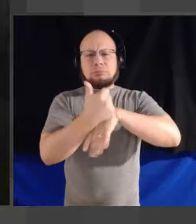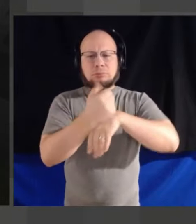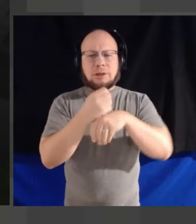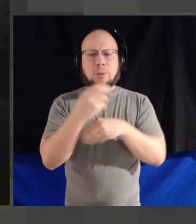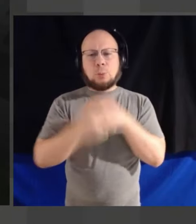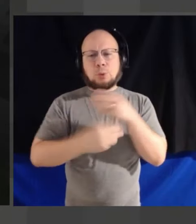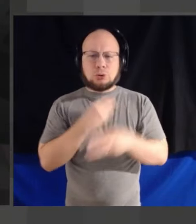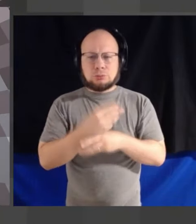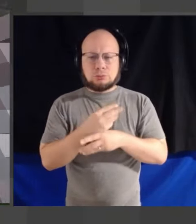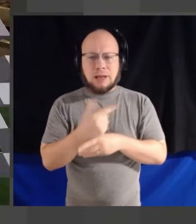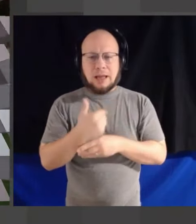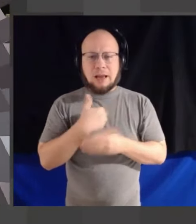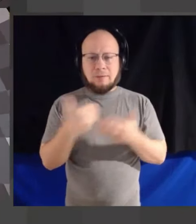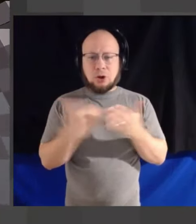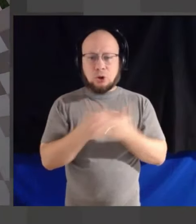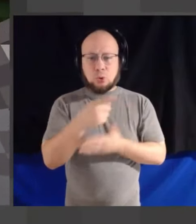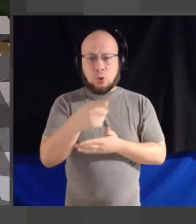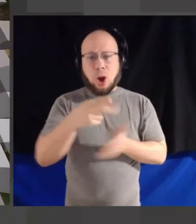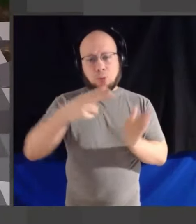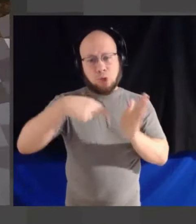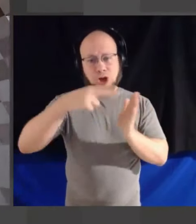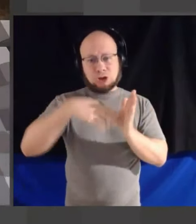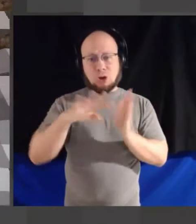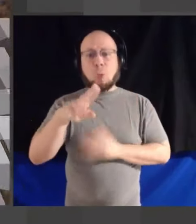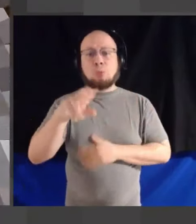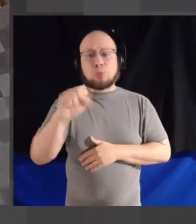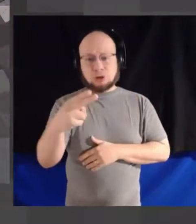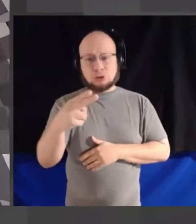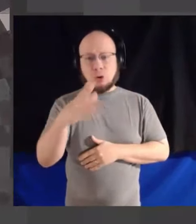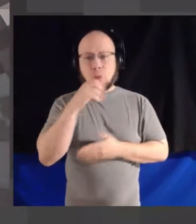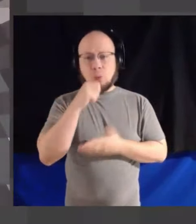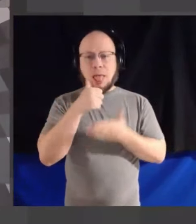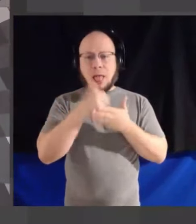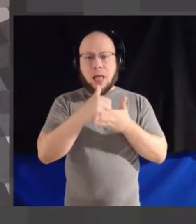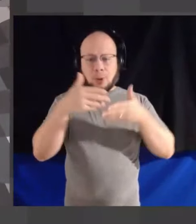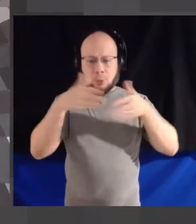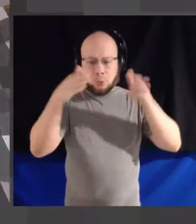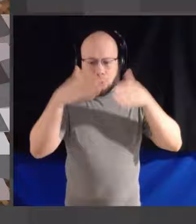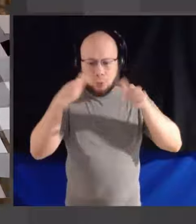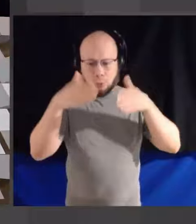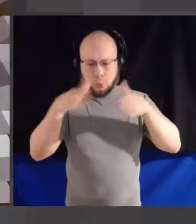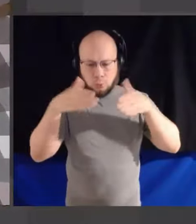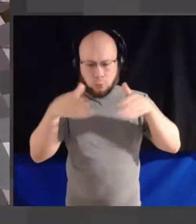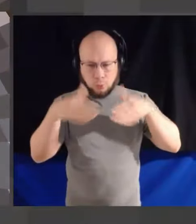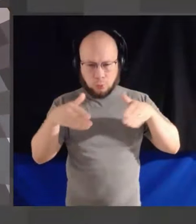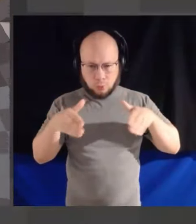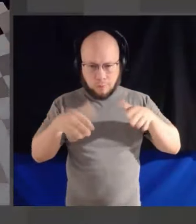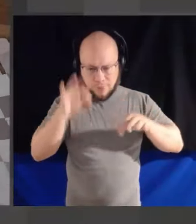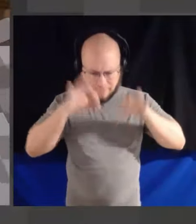SITES THROUGHOUT YOUR WORLD. YOU CAN MAKE THIS NEW TOOL CALLED THE BRUSH THAT IS GOING